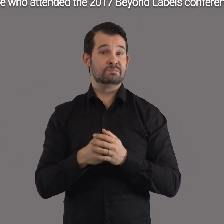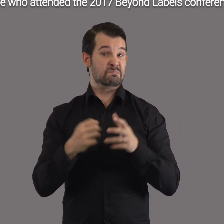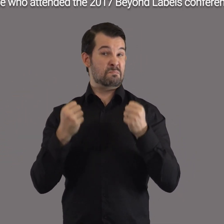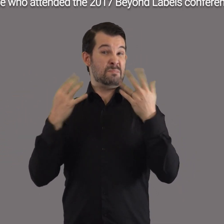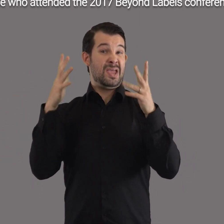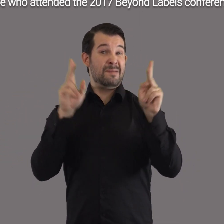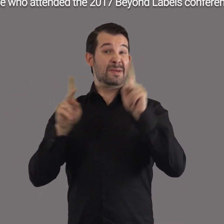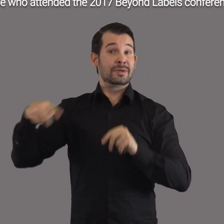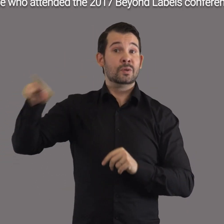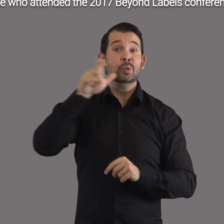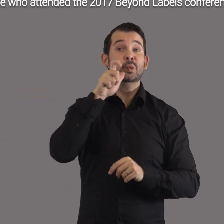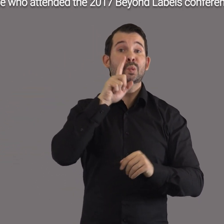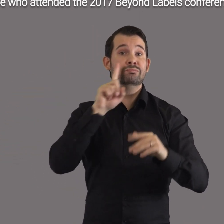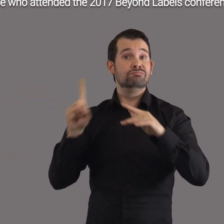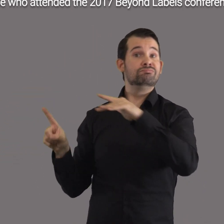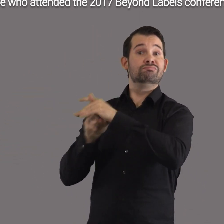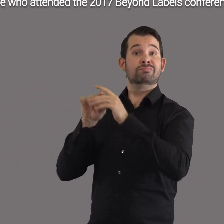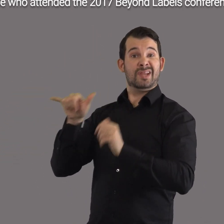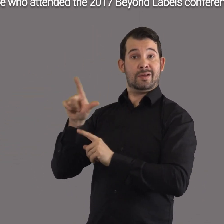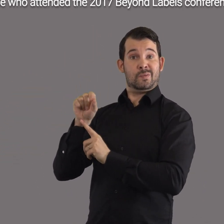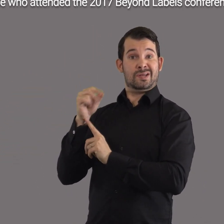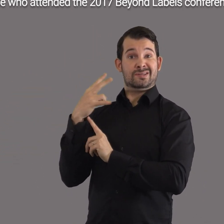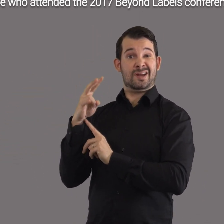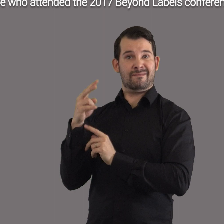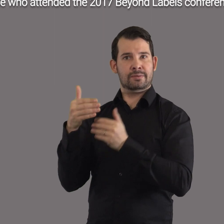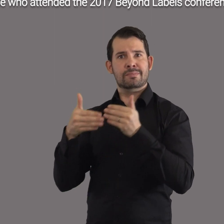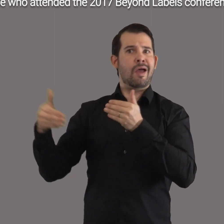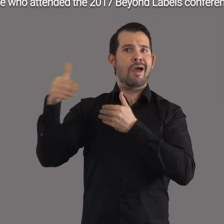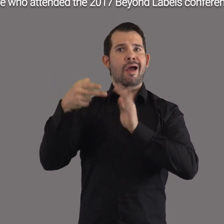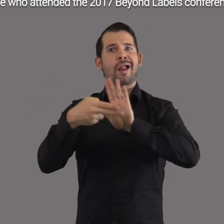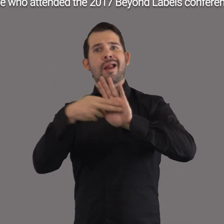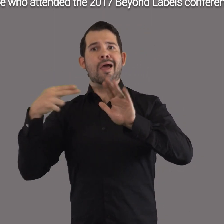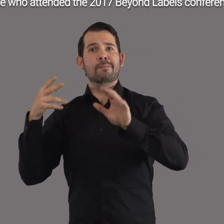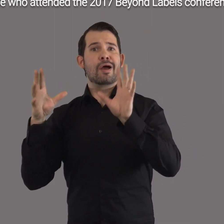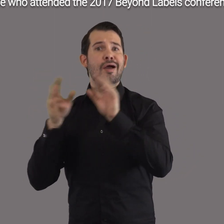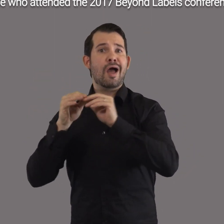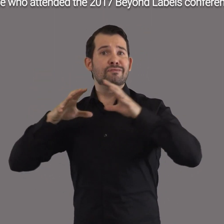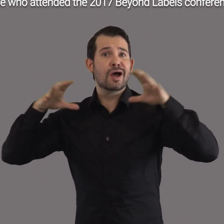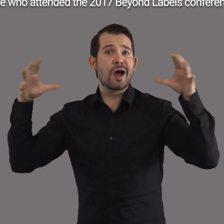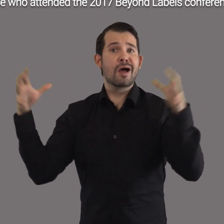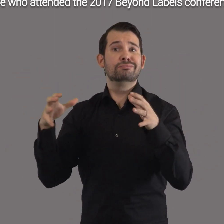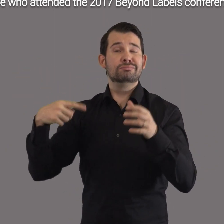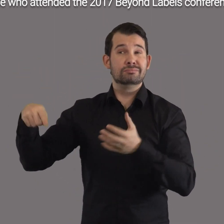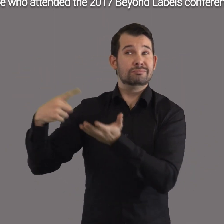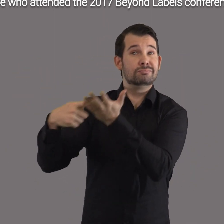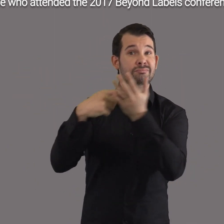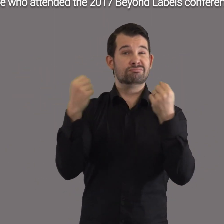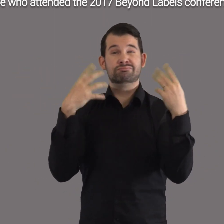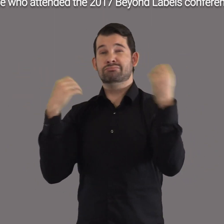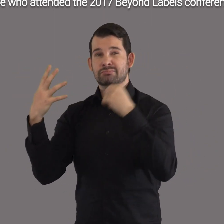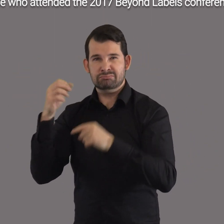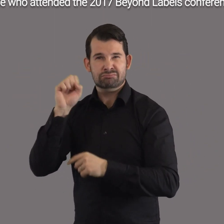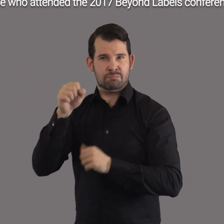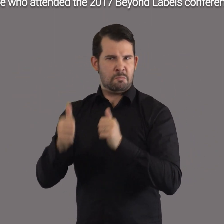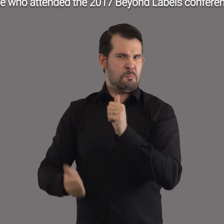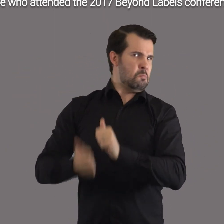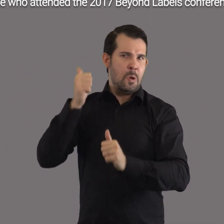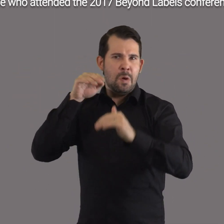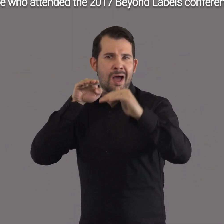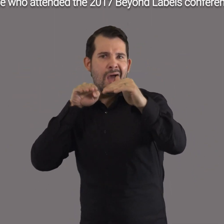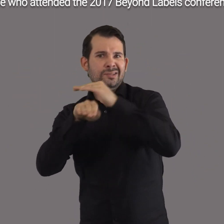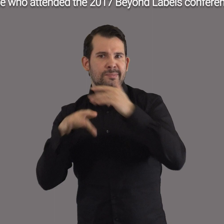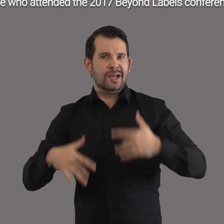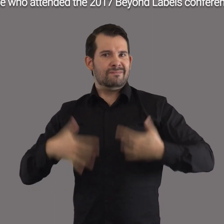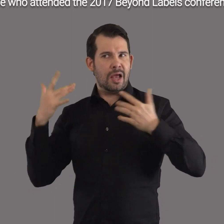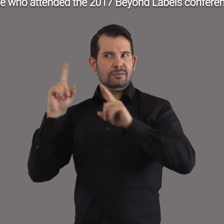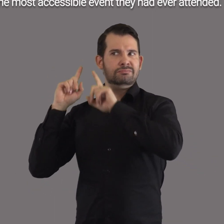Many of the people who attended the 2017 Beyond Labels conference told us it was